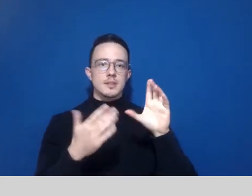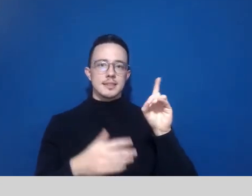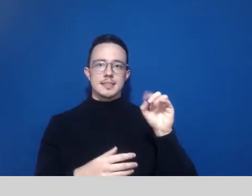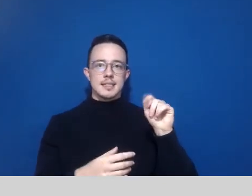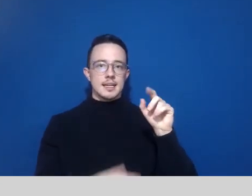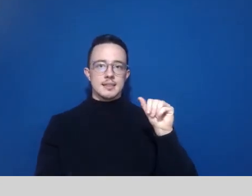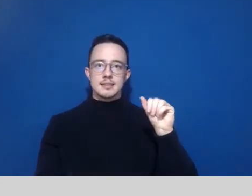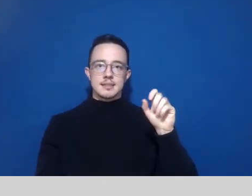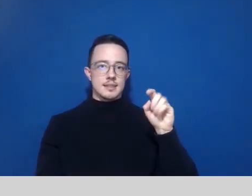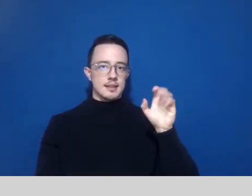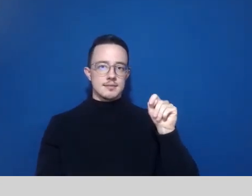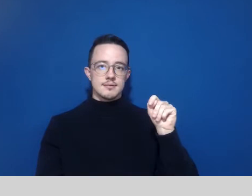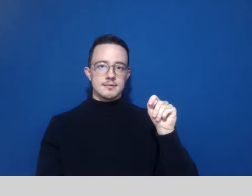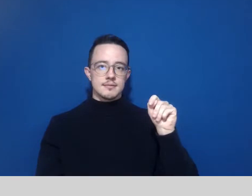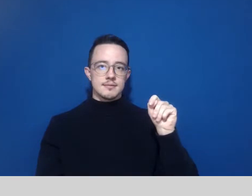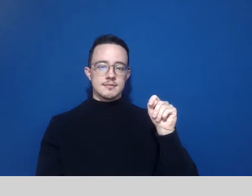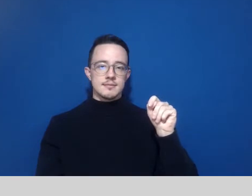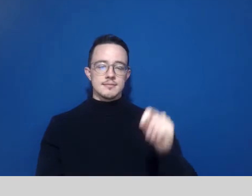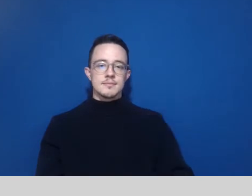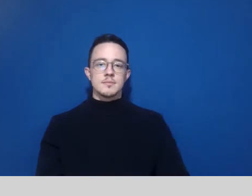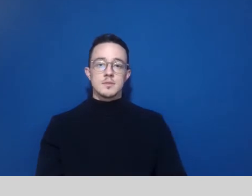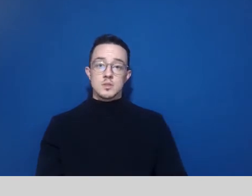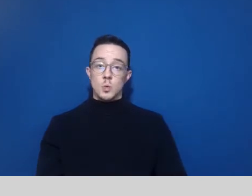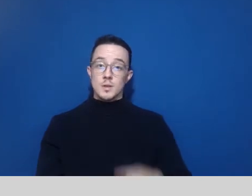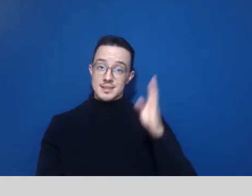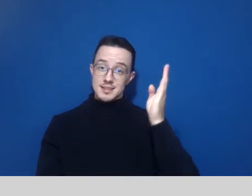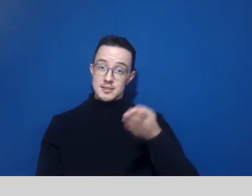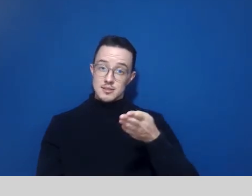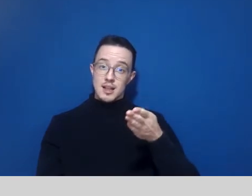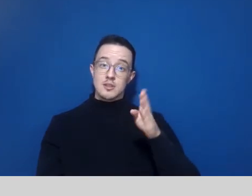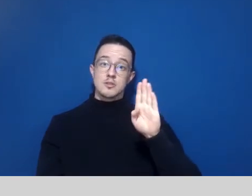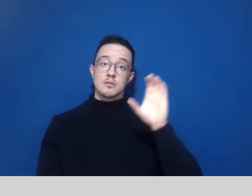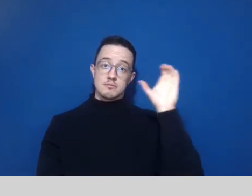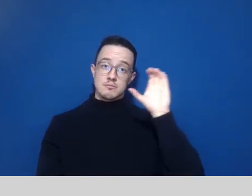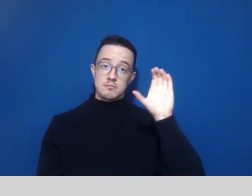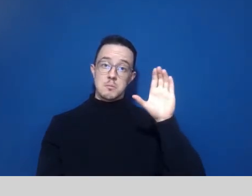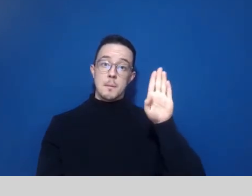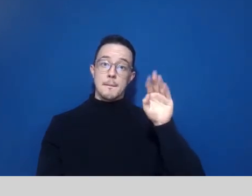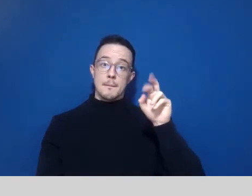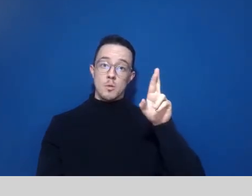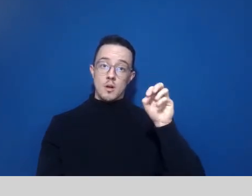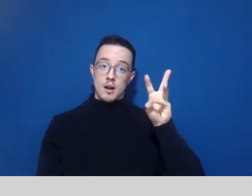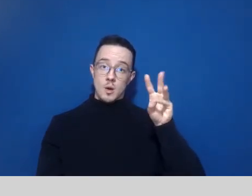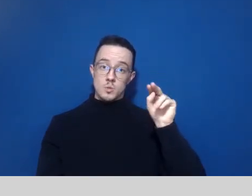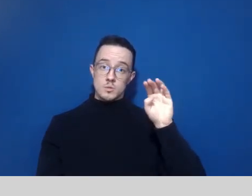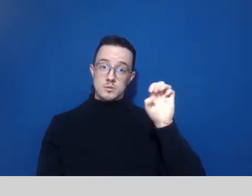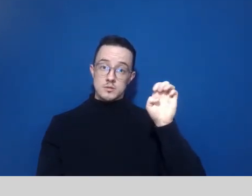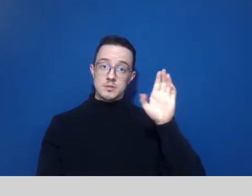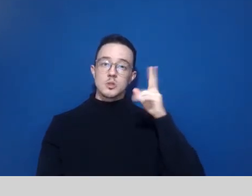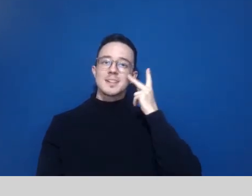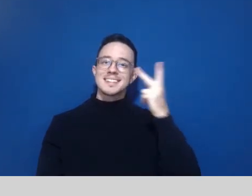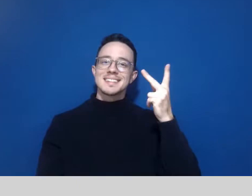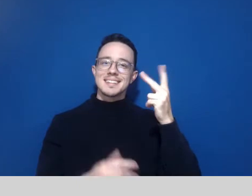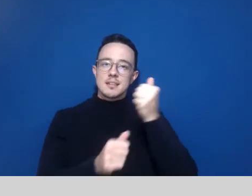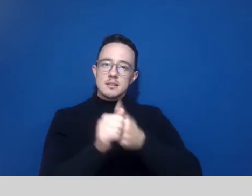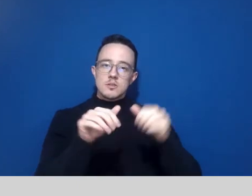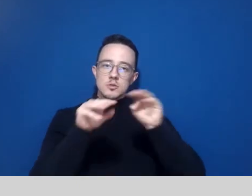a heavily styled Datasette instance. If you go to slash browse, it will give you access to the data.